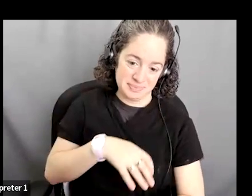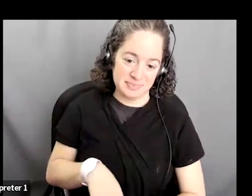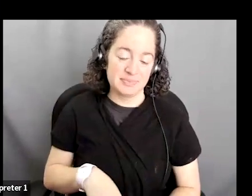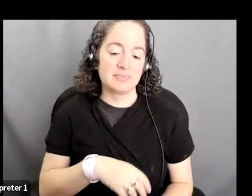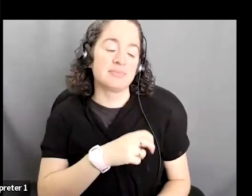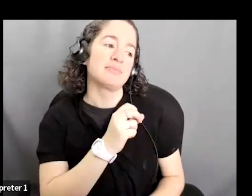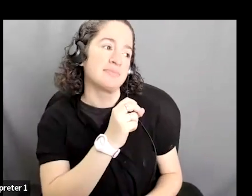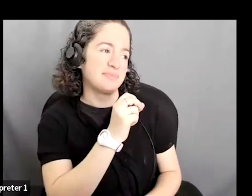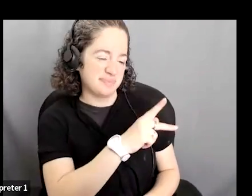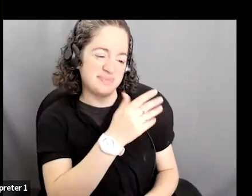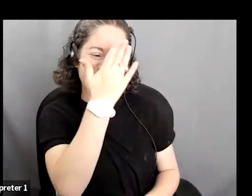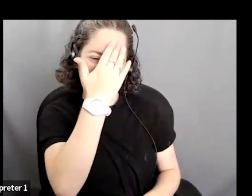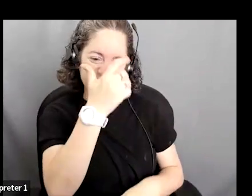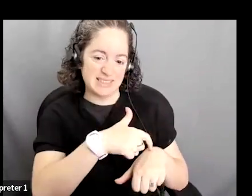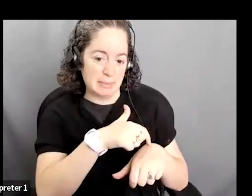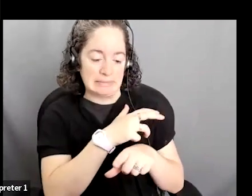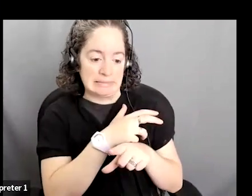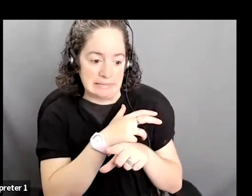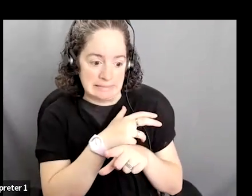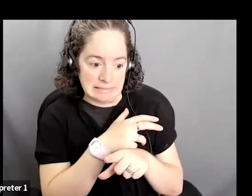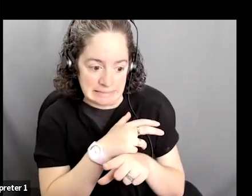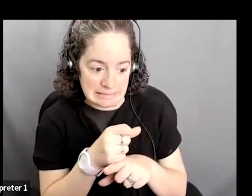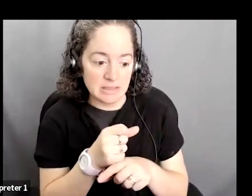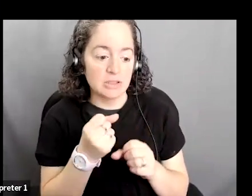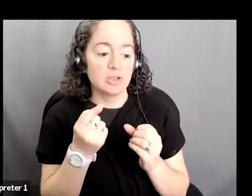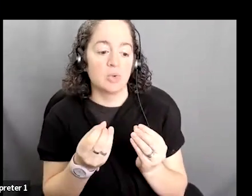I want to go real quick through the--